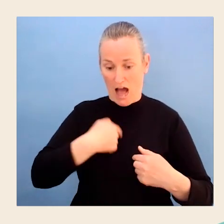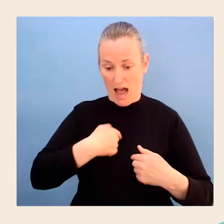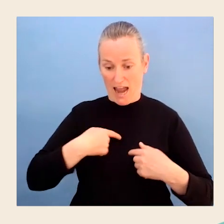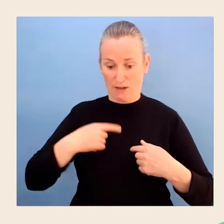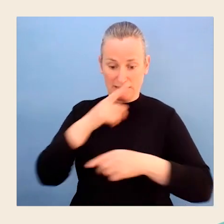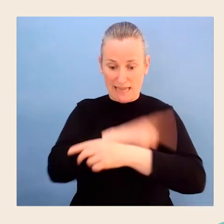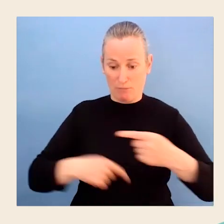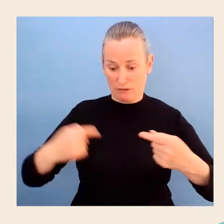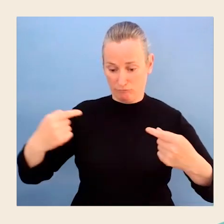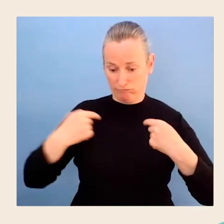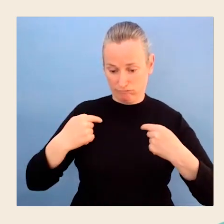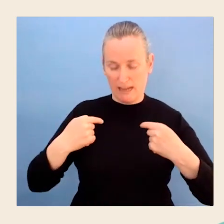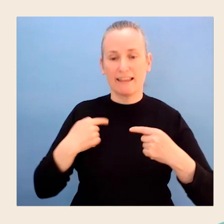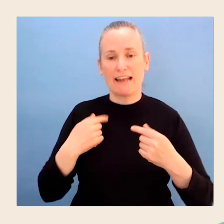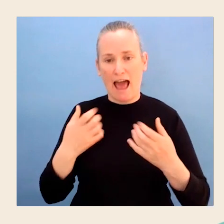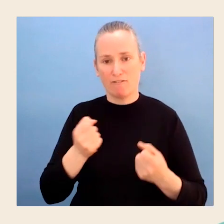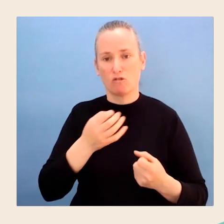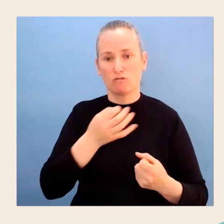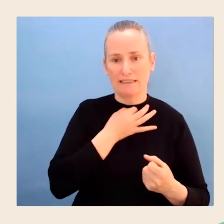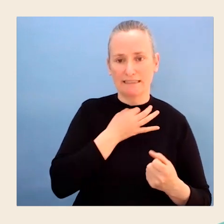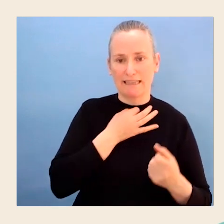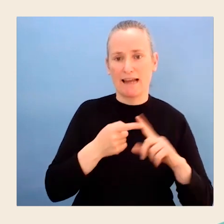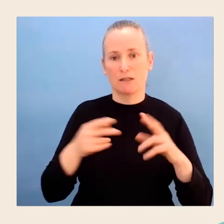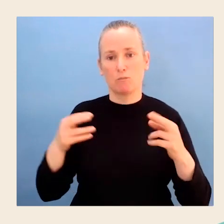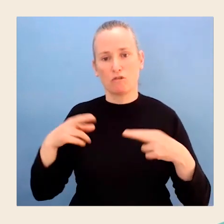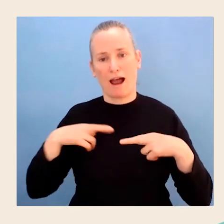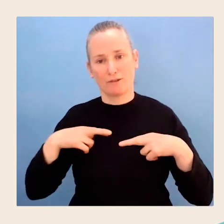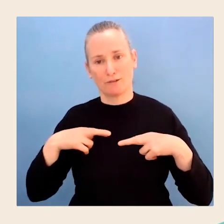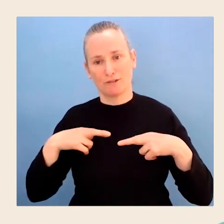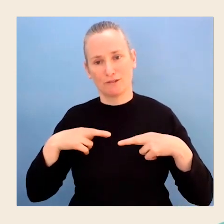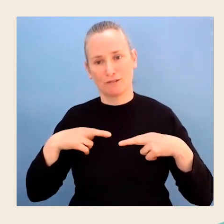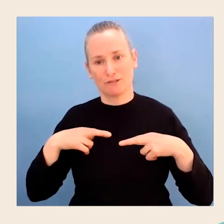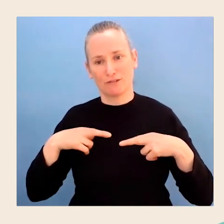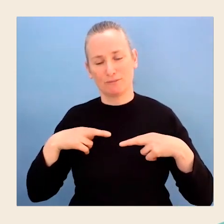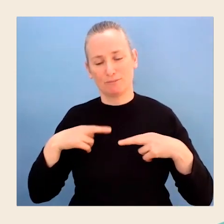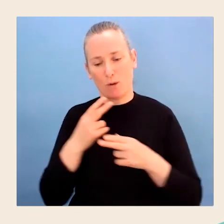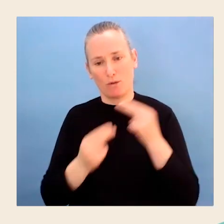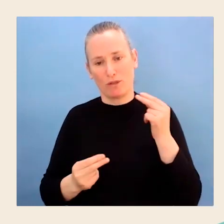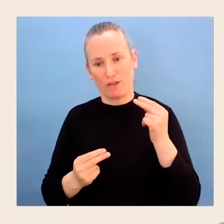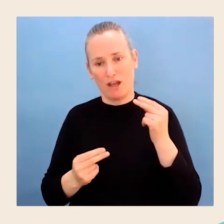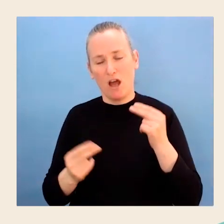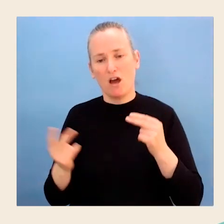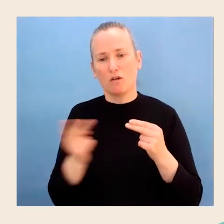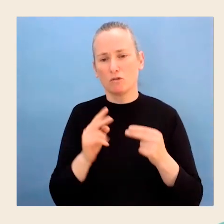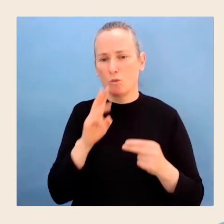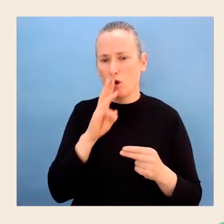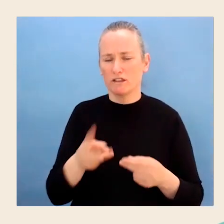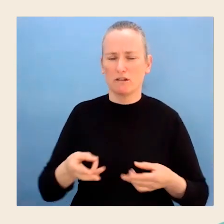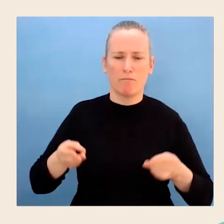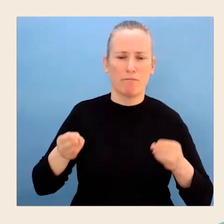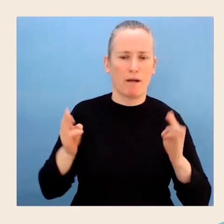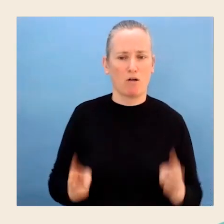And these words are incredibly powerful. And on that theme of representation,